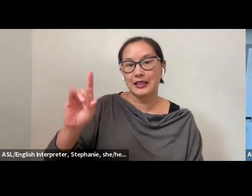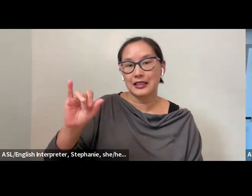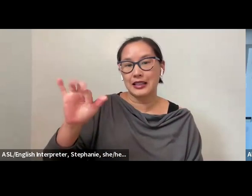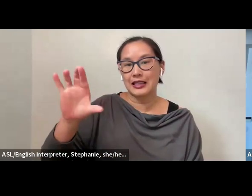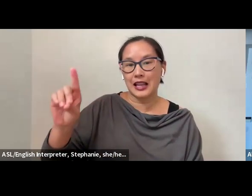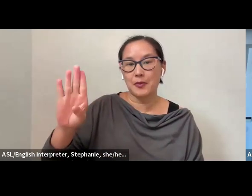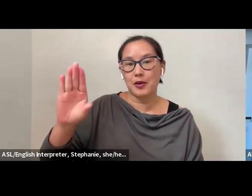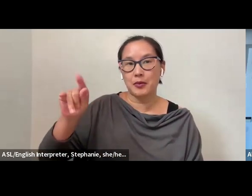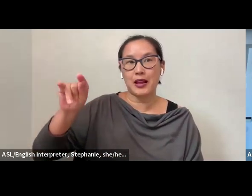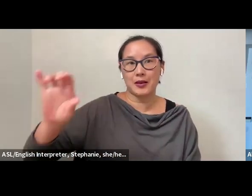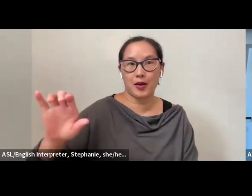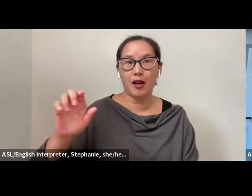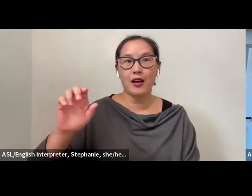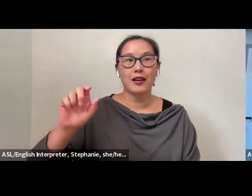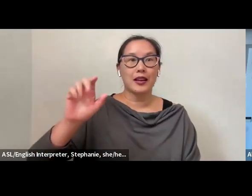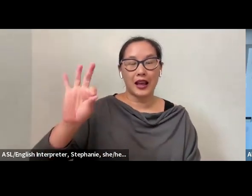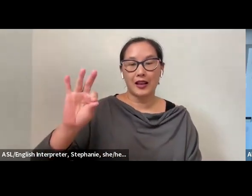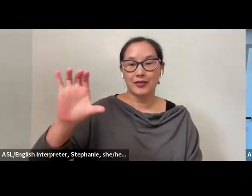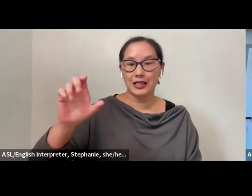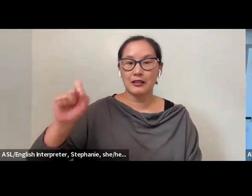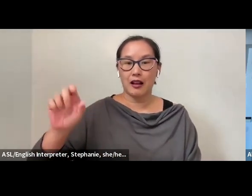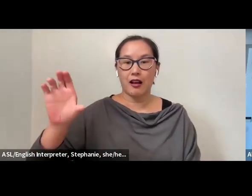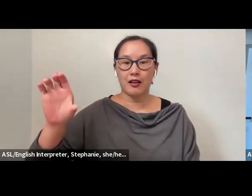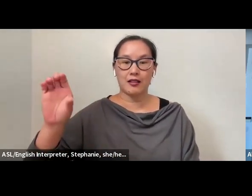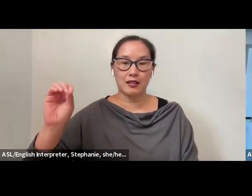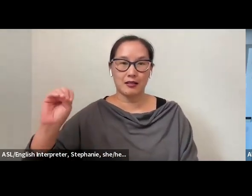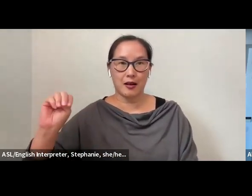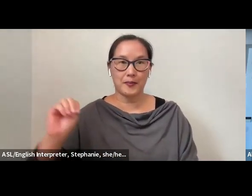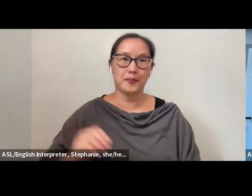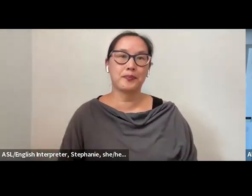You are in for an awesome conversation! Moderated by Shaina Ghuraya: